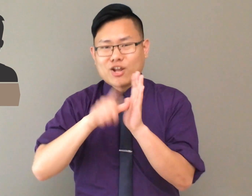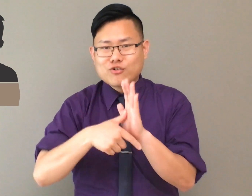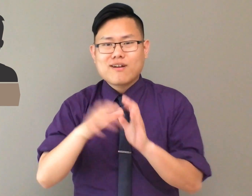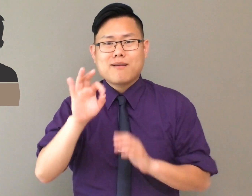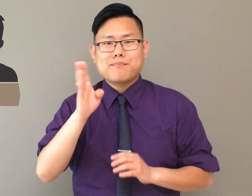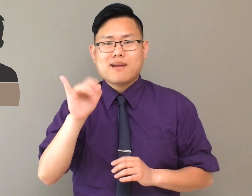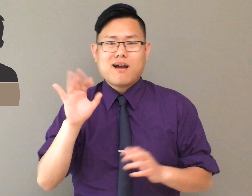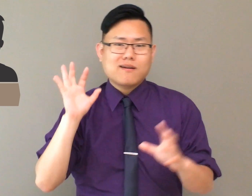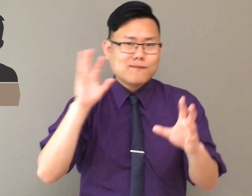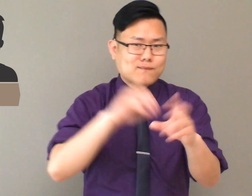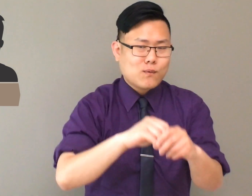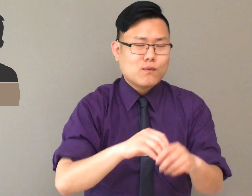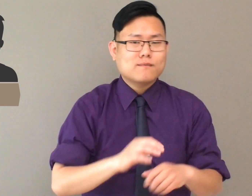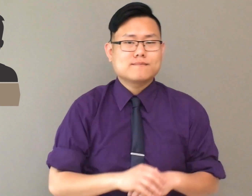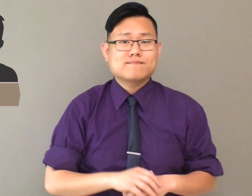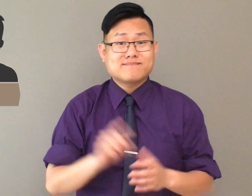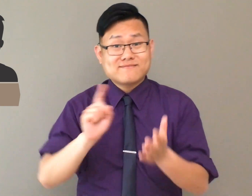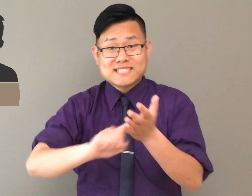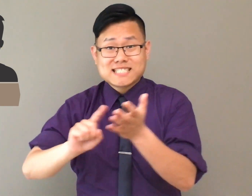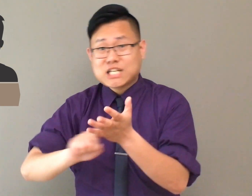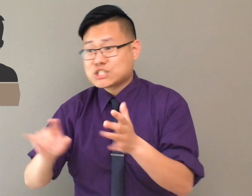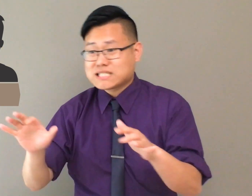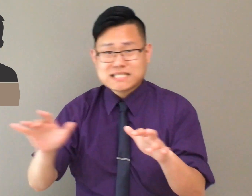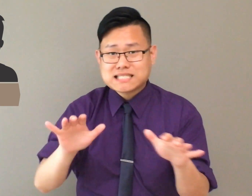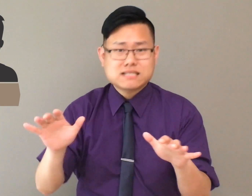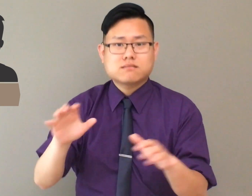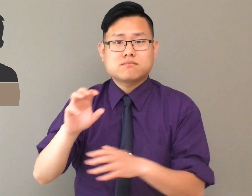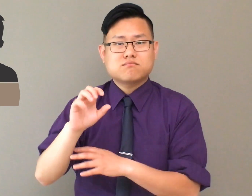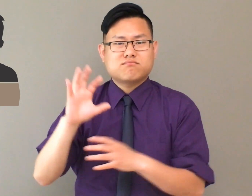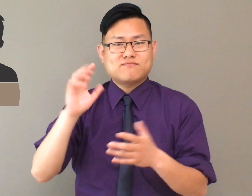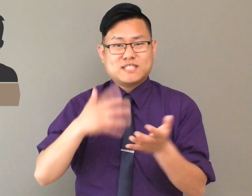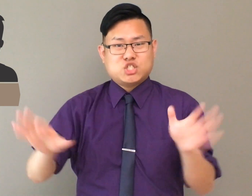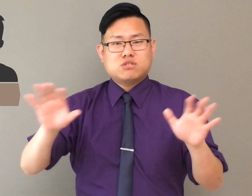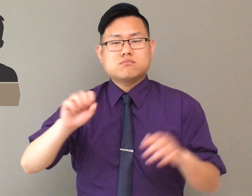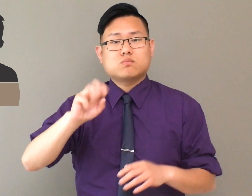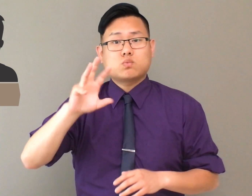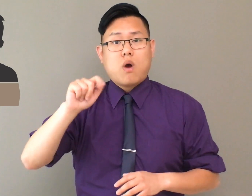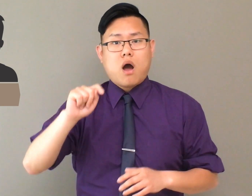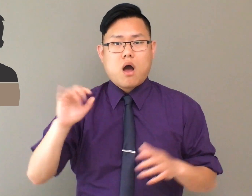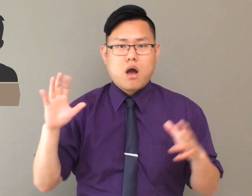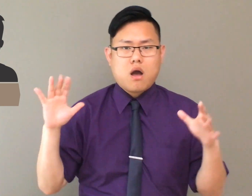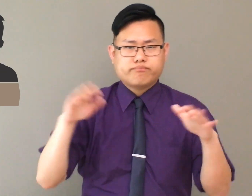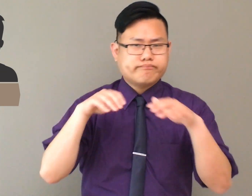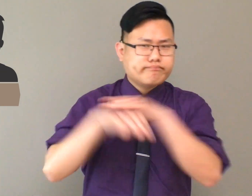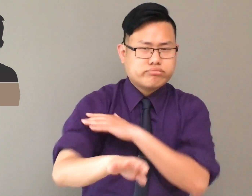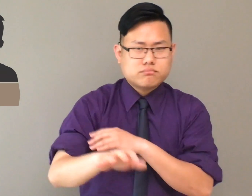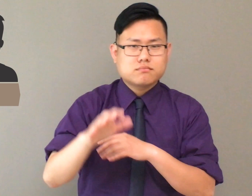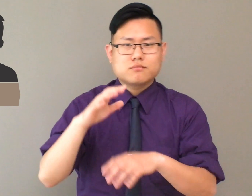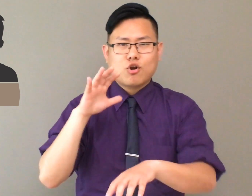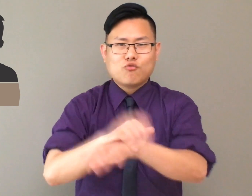the FBI also got involved. The investigation ended with a SWAT team raiding Rachel's house and